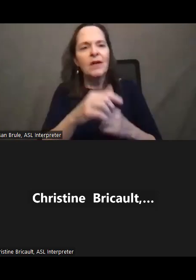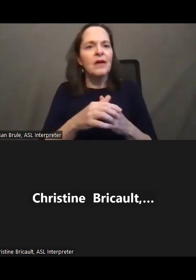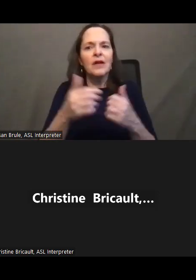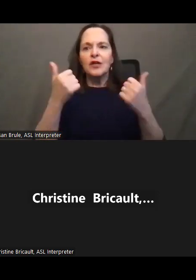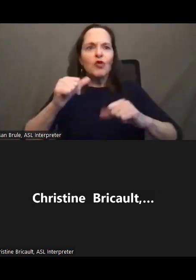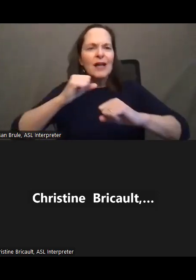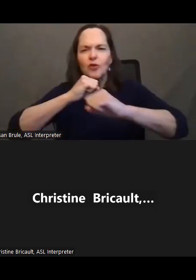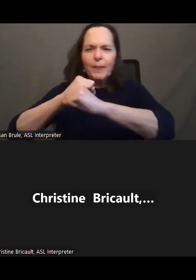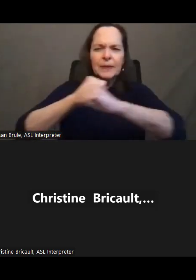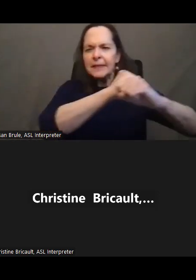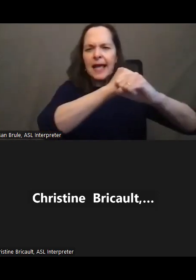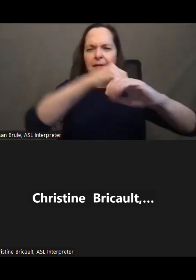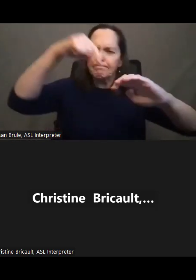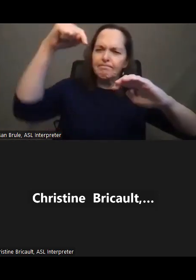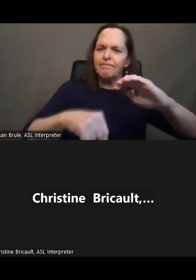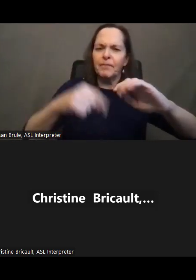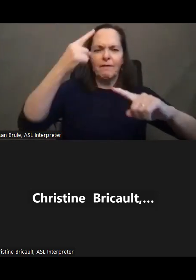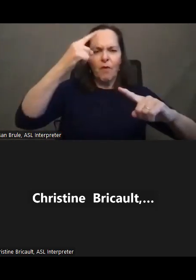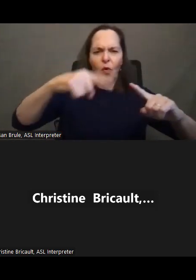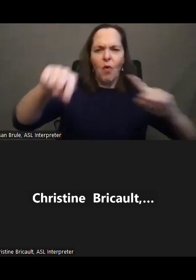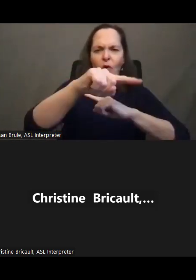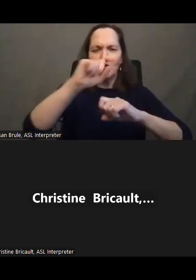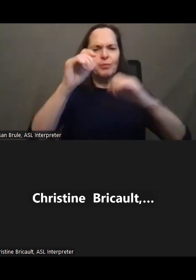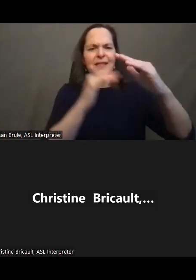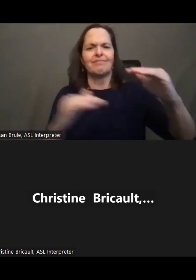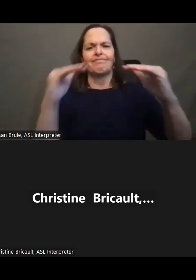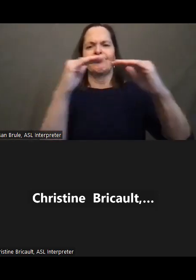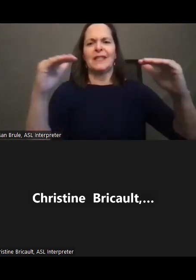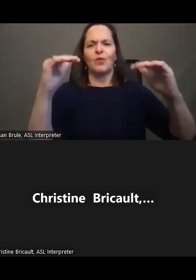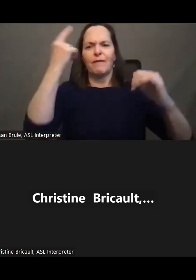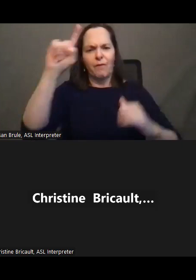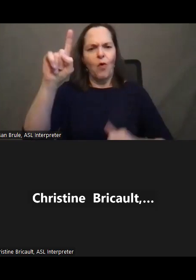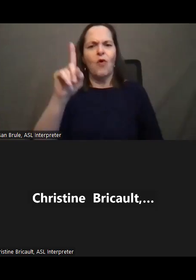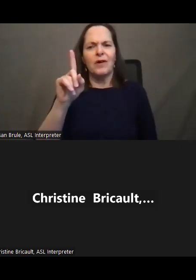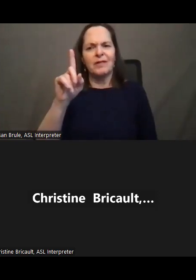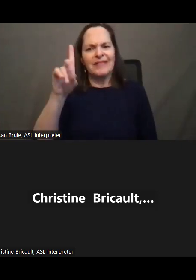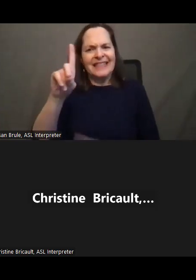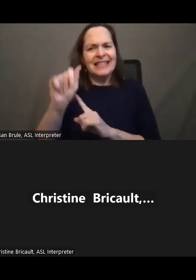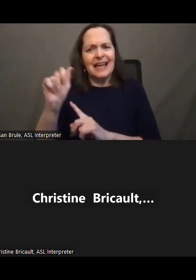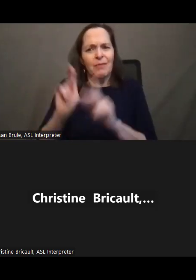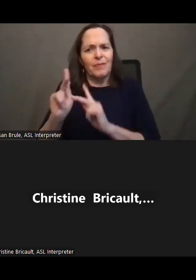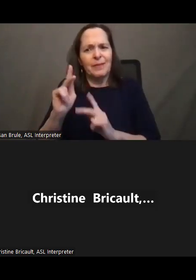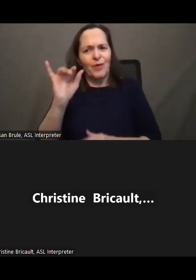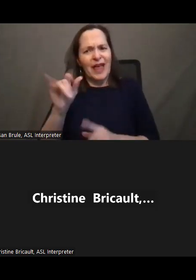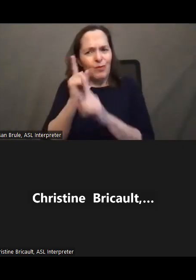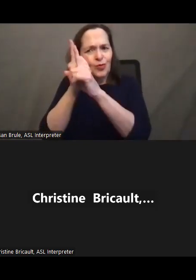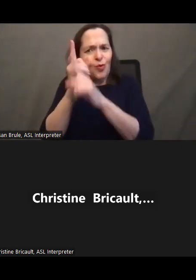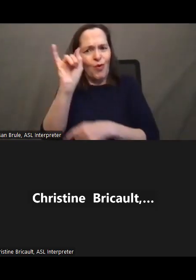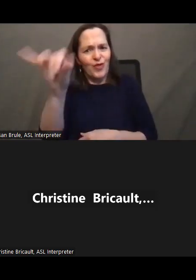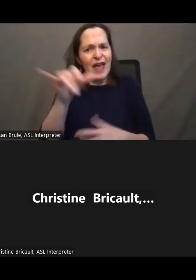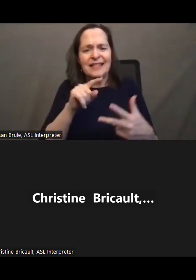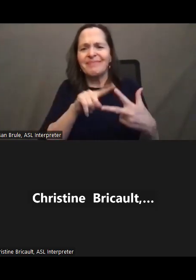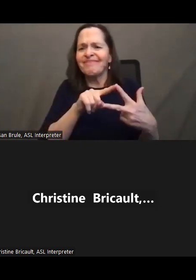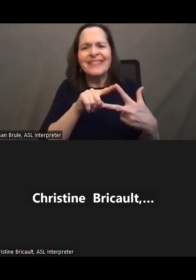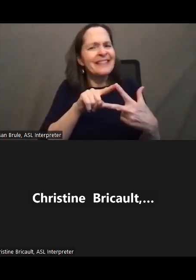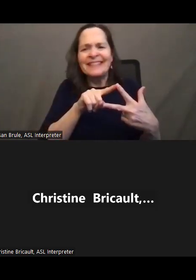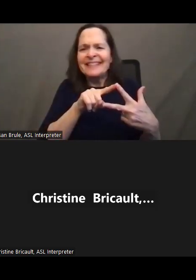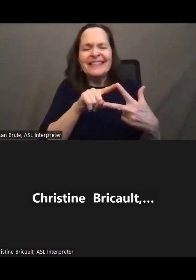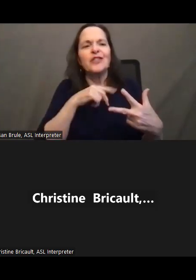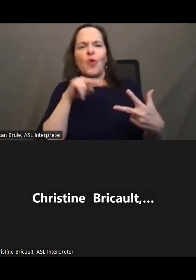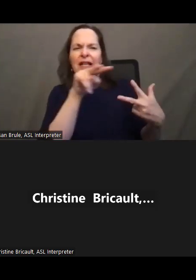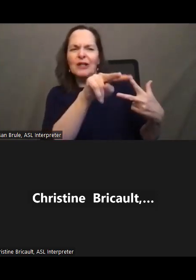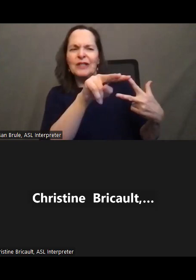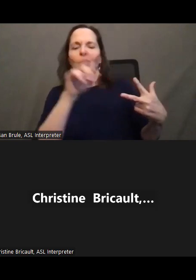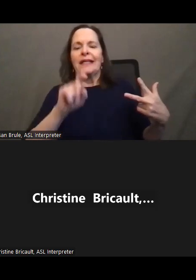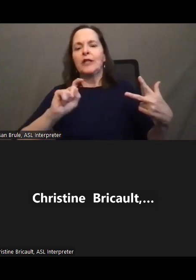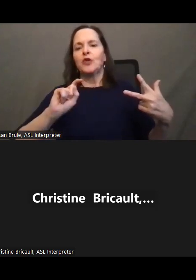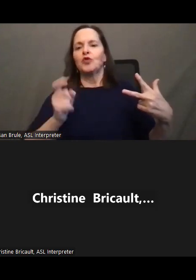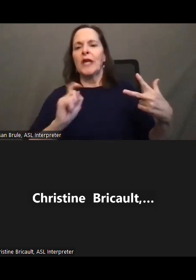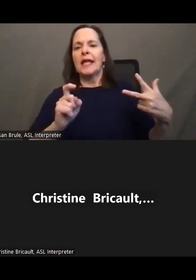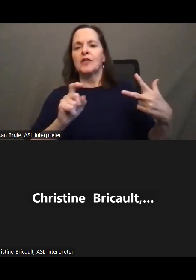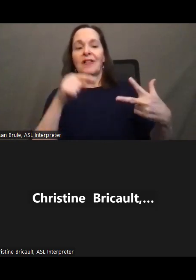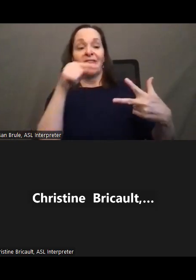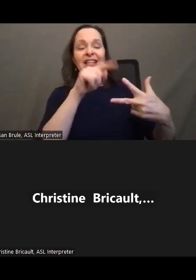So, the ADA Amendments Act makes clear that the definition of disability and the protections